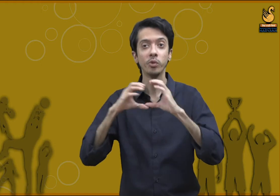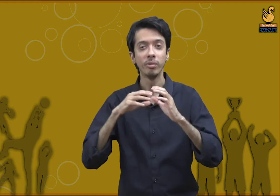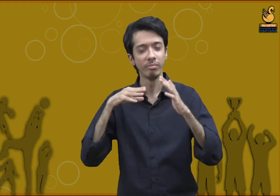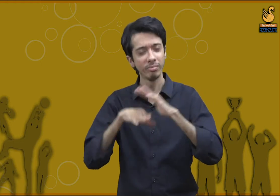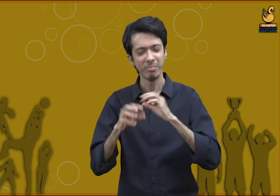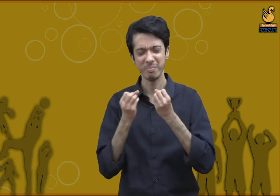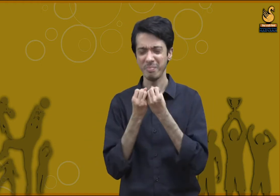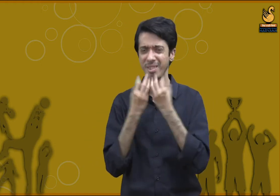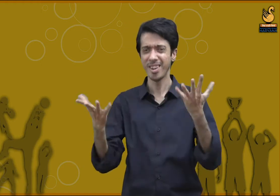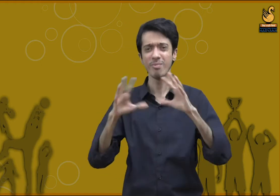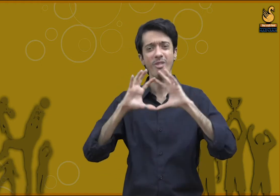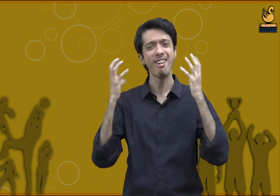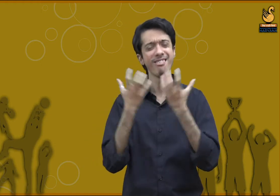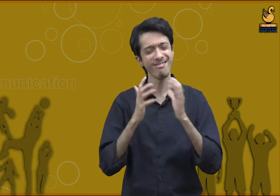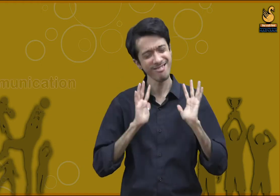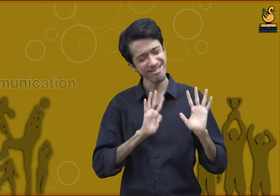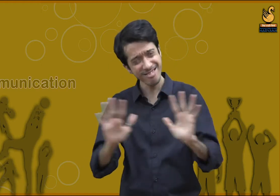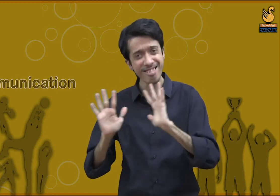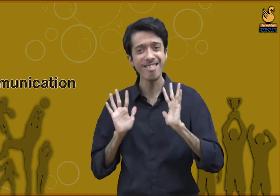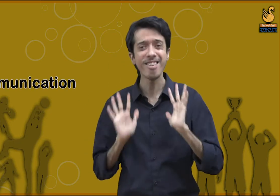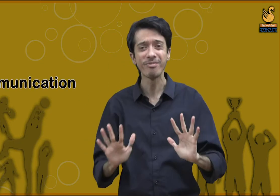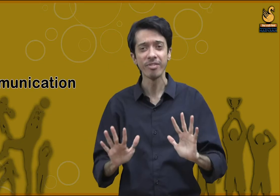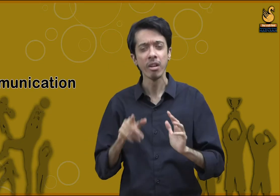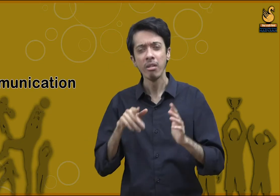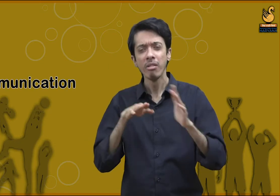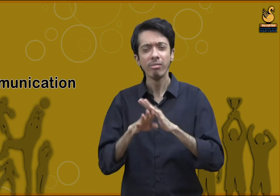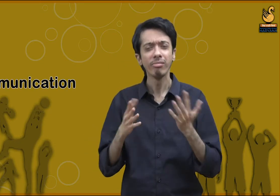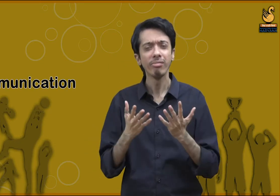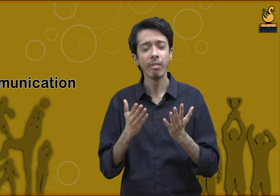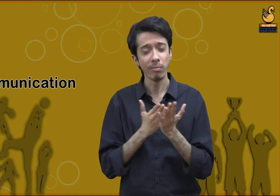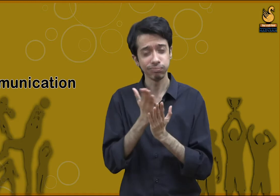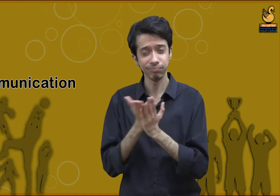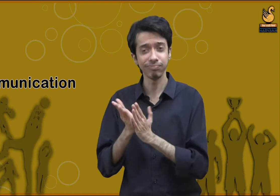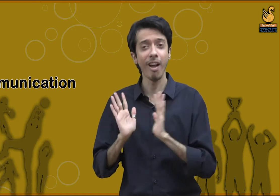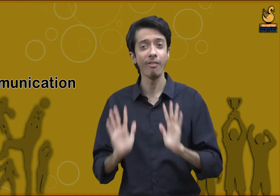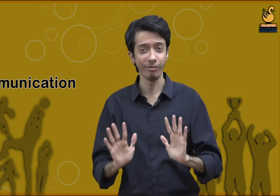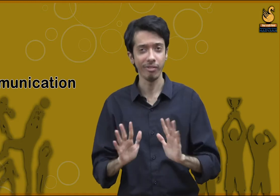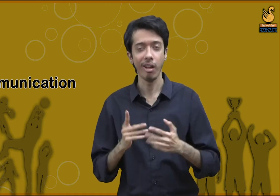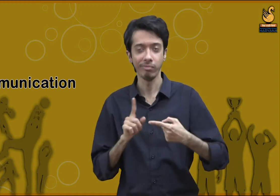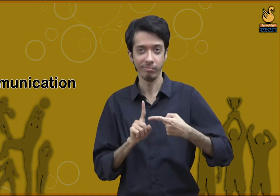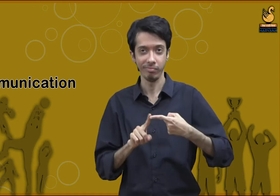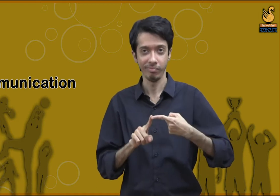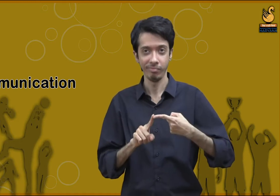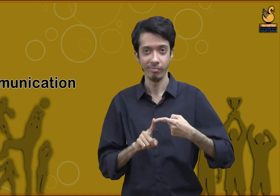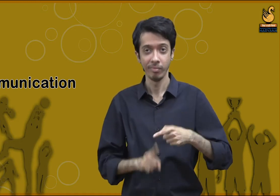Across the globe people express their feelings and exchange information through communication.